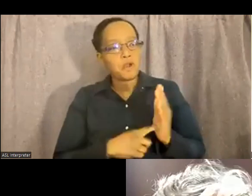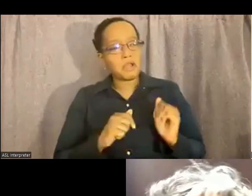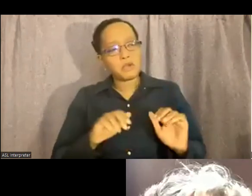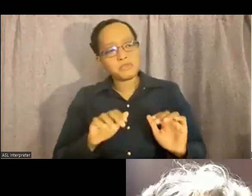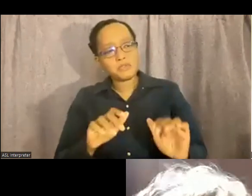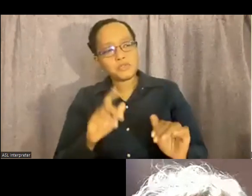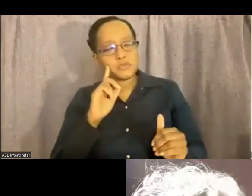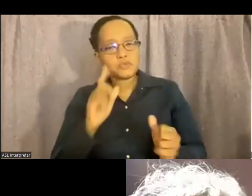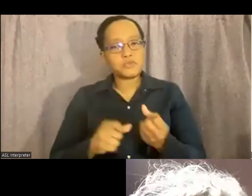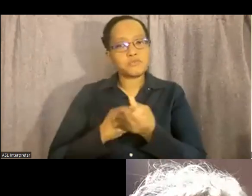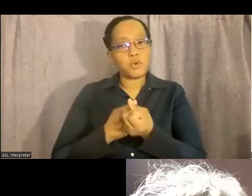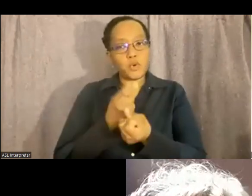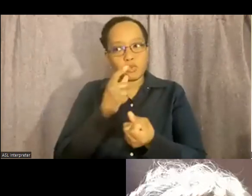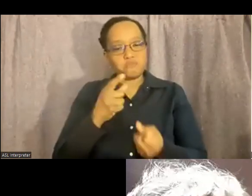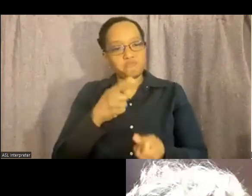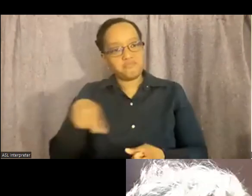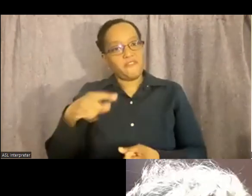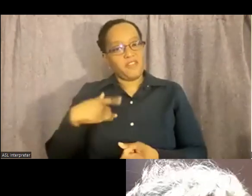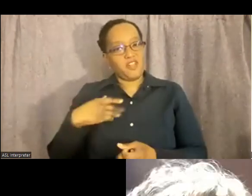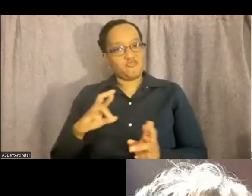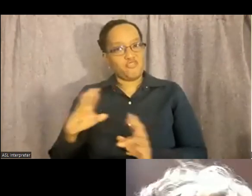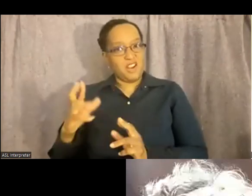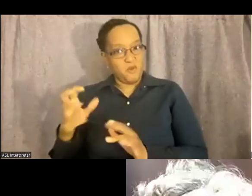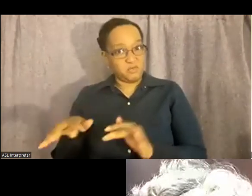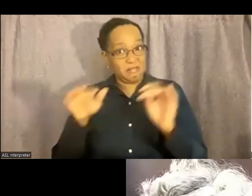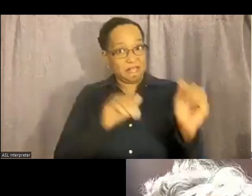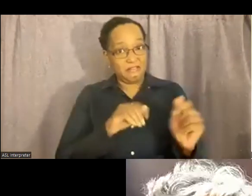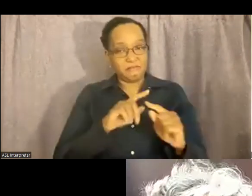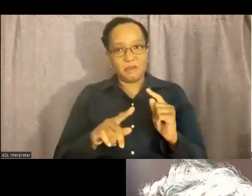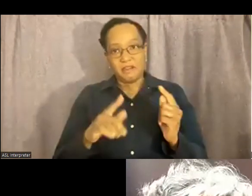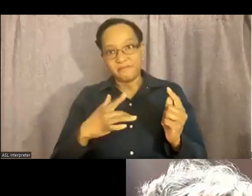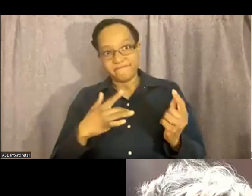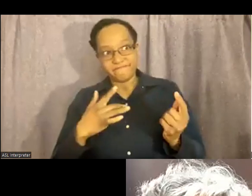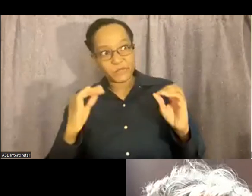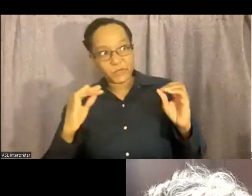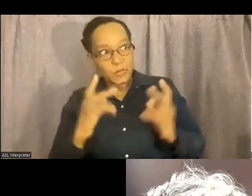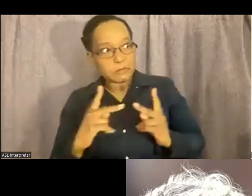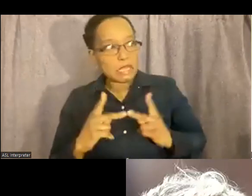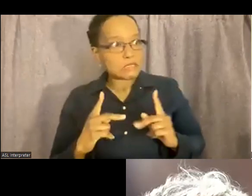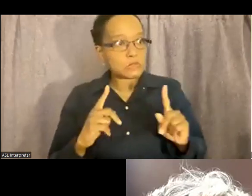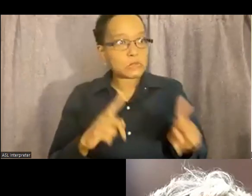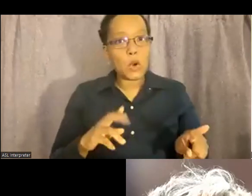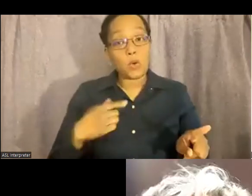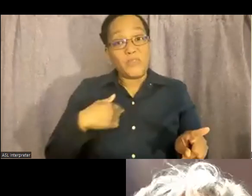who are ready to leave but there is no place, or we think there is no place . With Jessica,